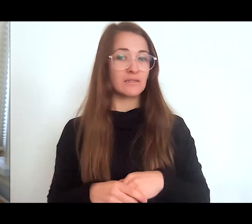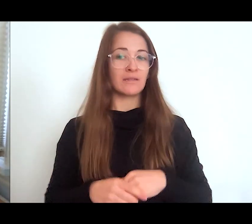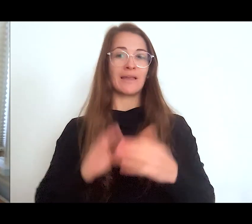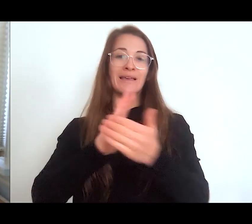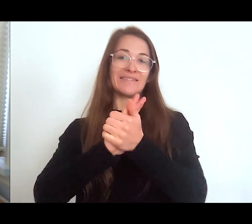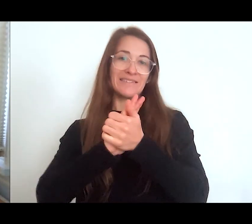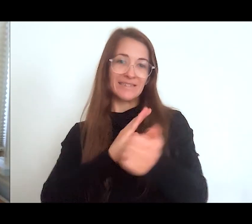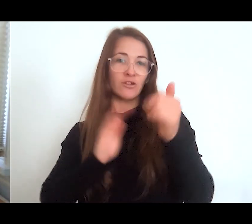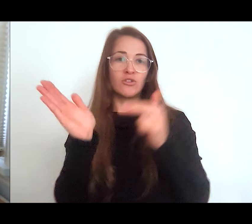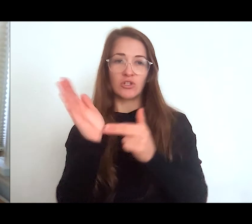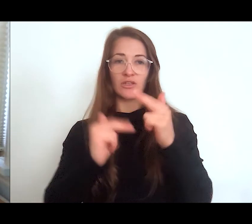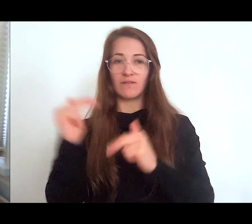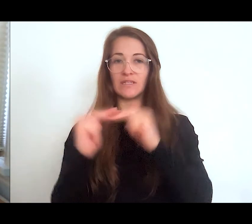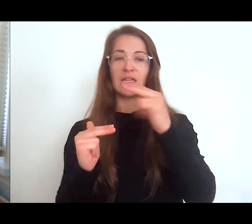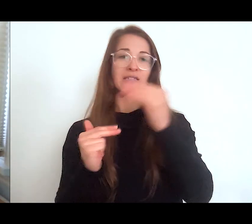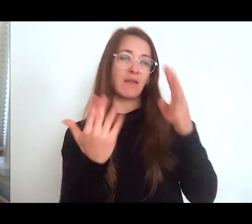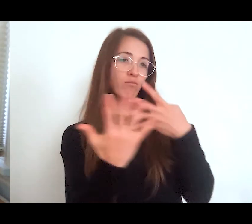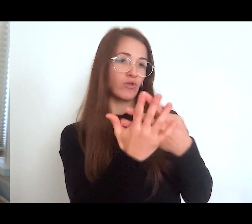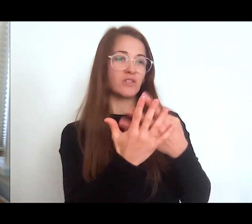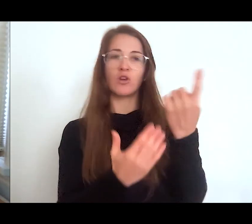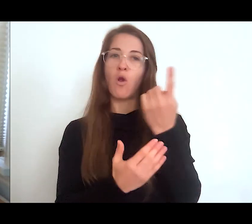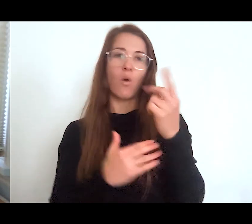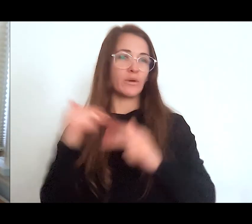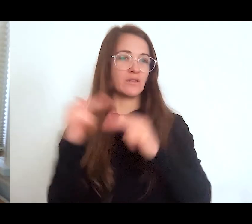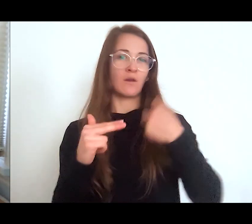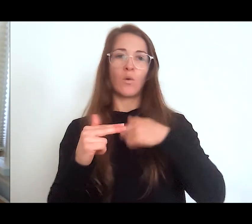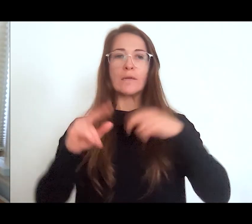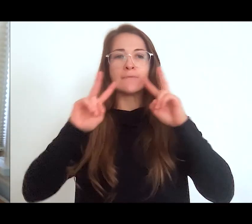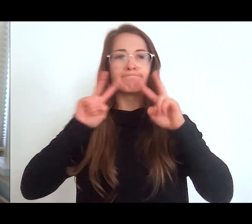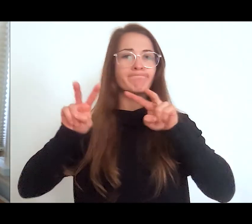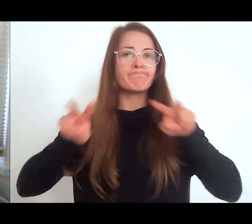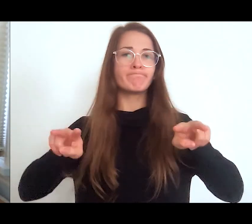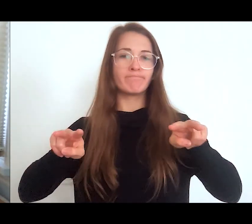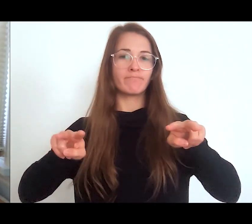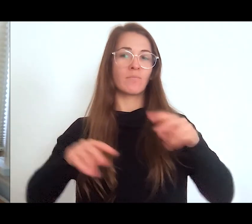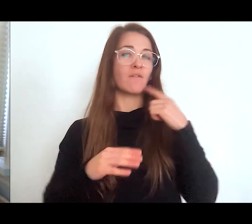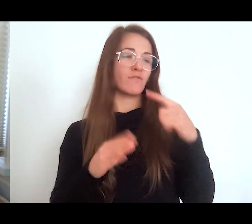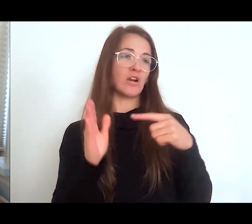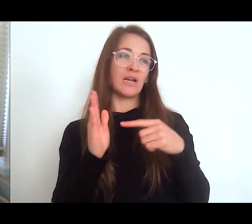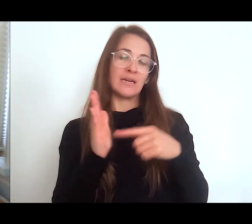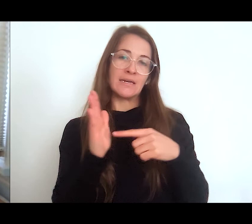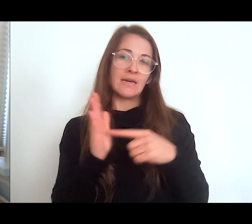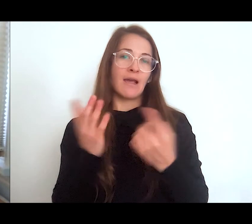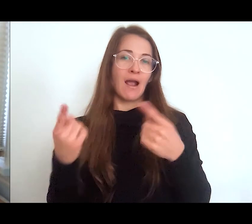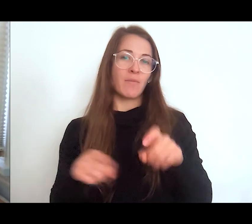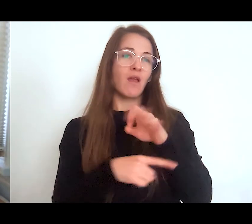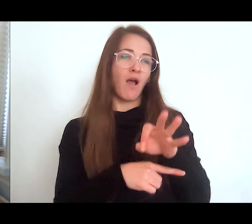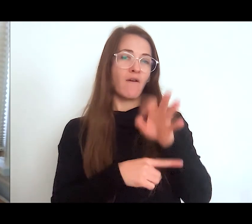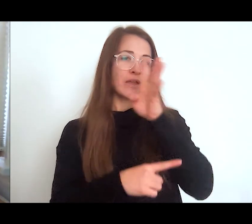AT OUR REPORTS, SKILLED NURSING FACILITIES AND PRISONS ARE FACILITIES THAT WE ARE ALWAYS LOOKING AT FOR INSTANCES OF